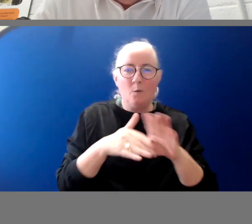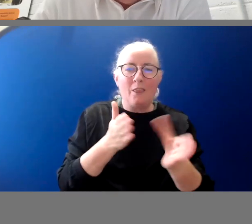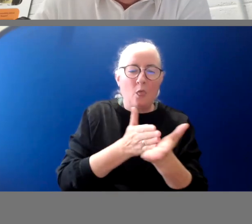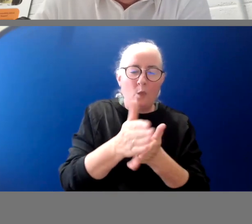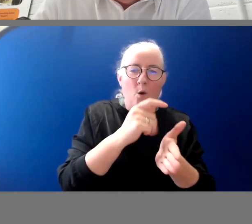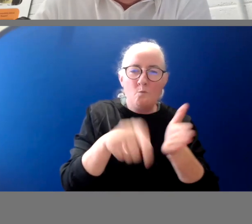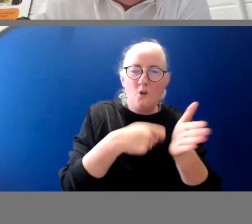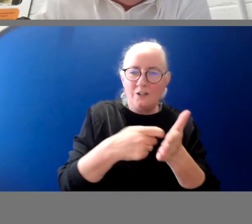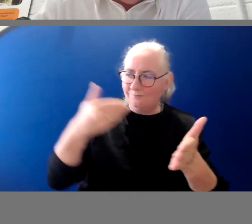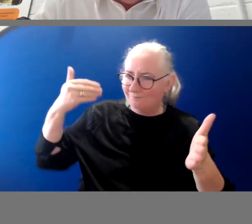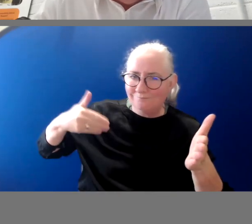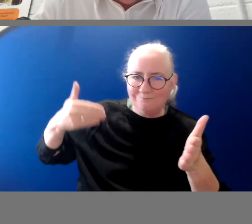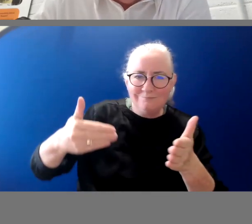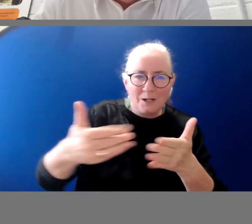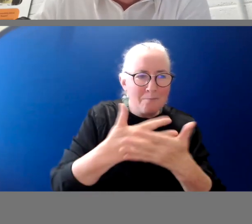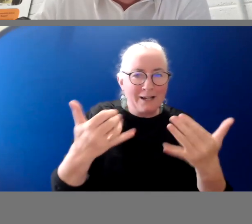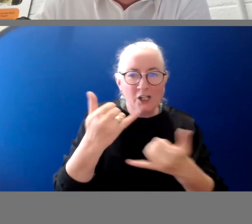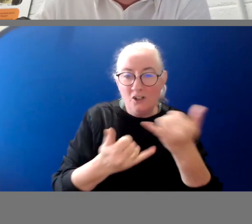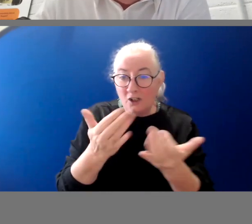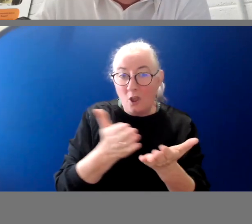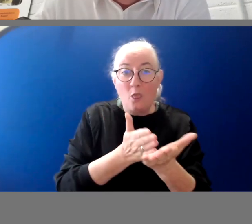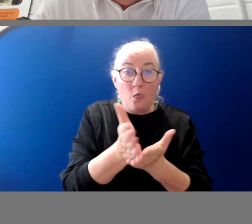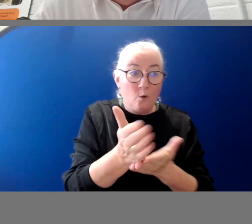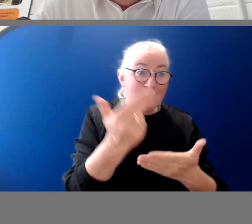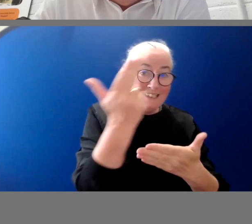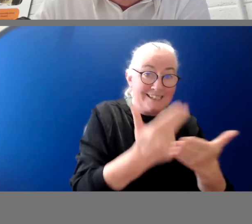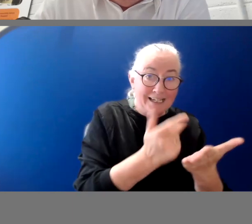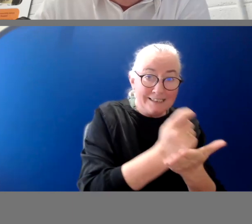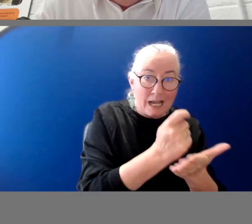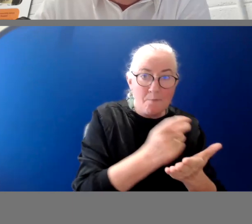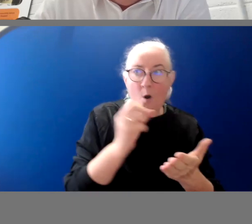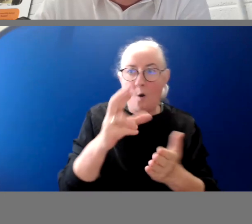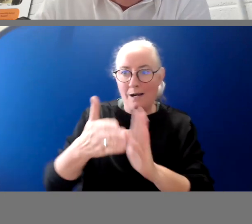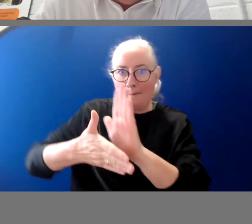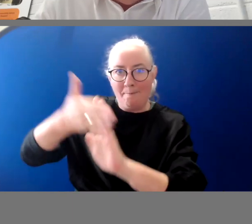with over the number of years whether it's during design or during construction stages that impact